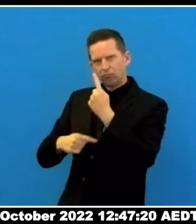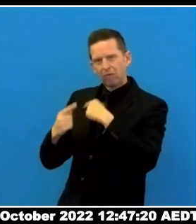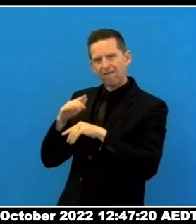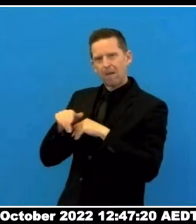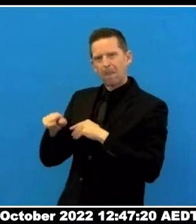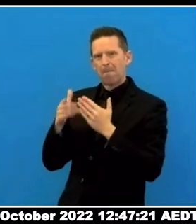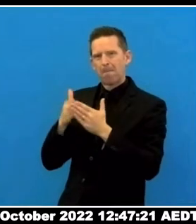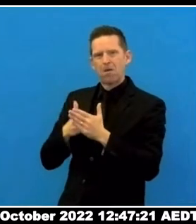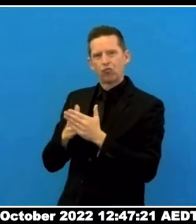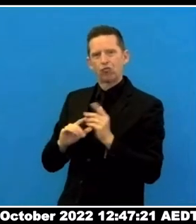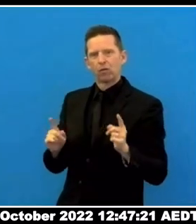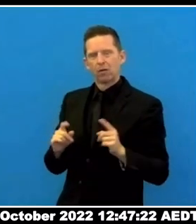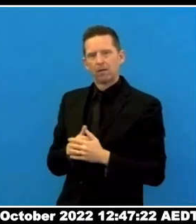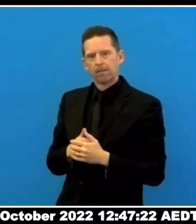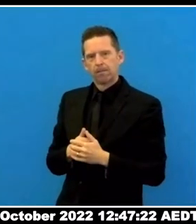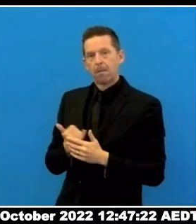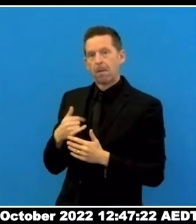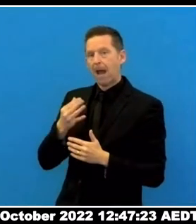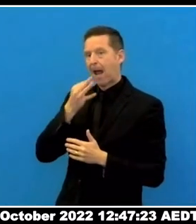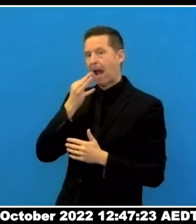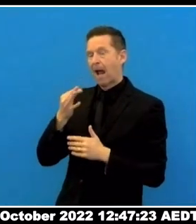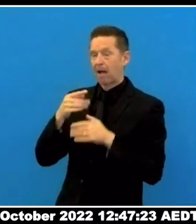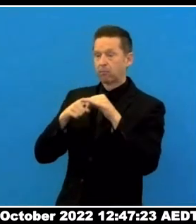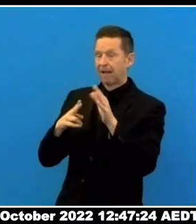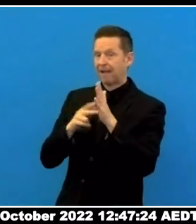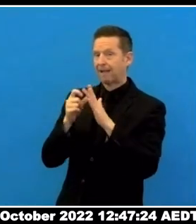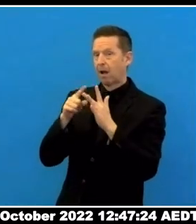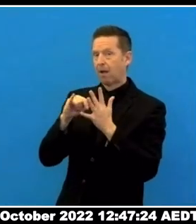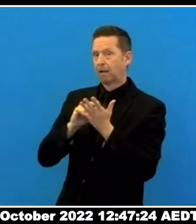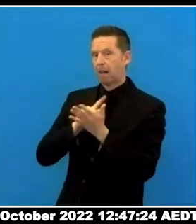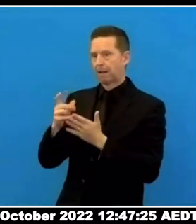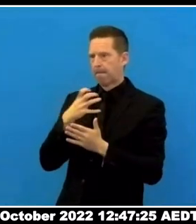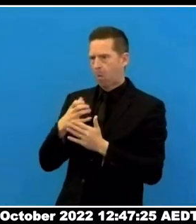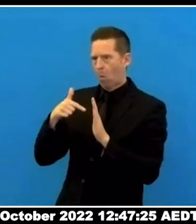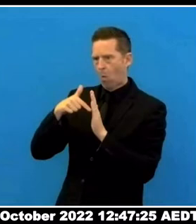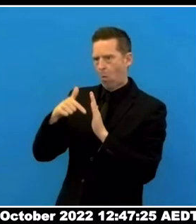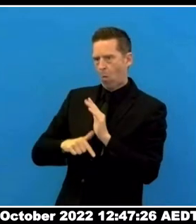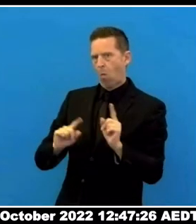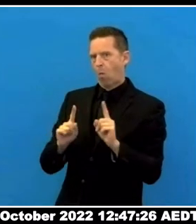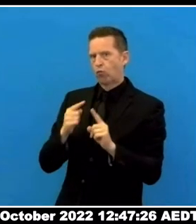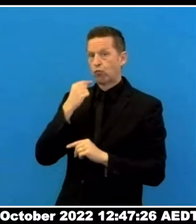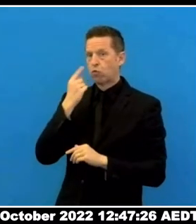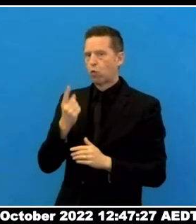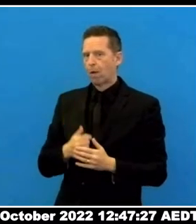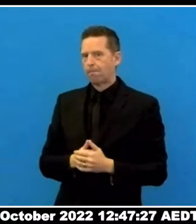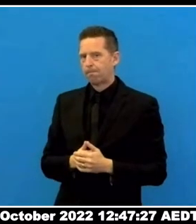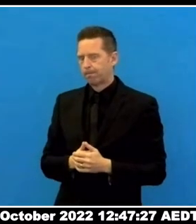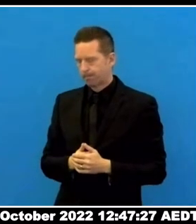And we might ask the NDIS about that the NDIA about this tomorrow. Yes.